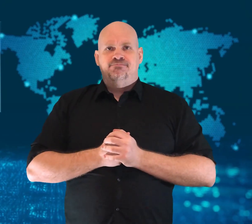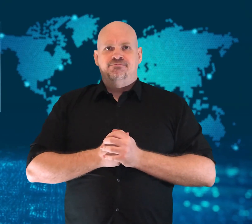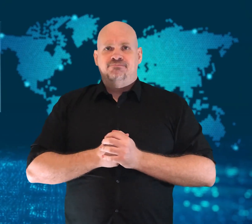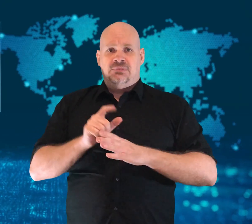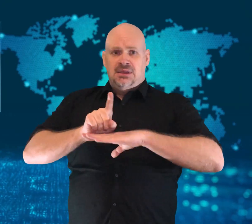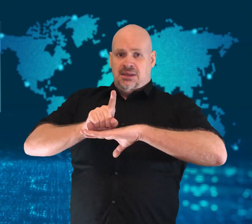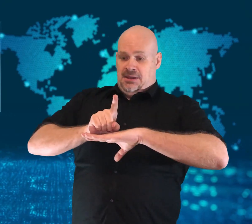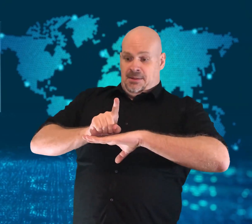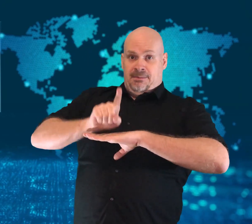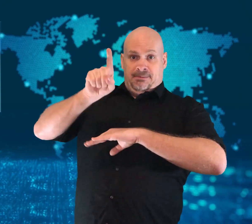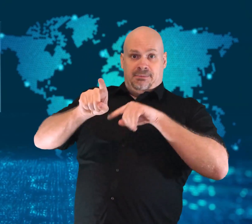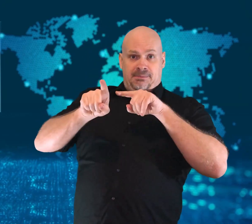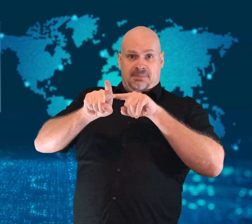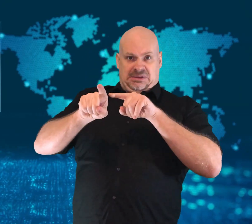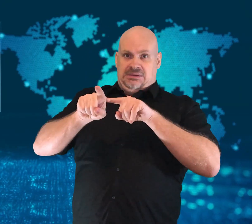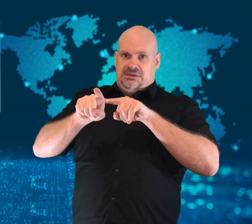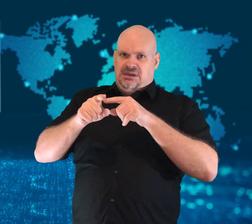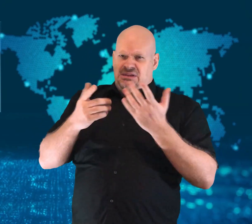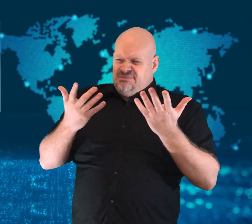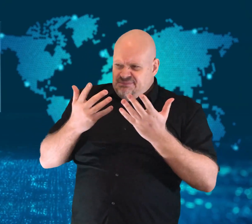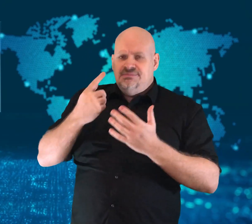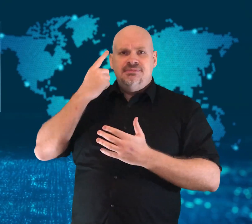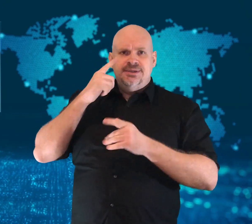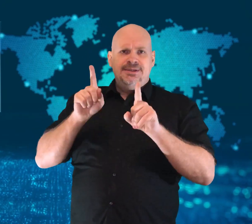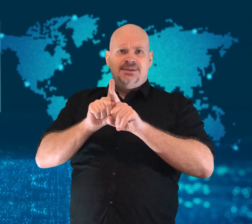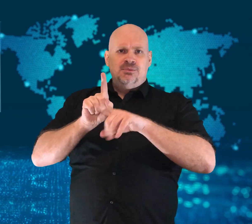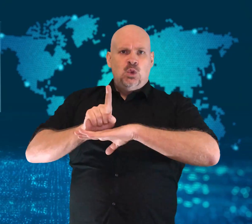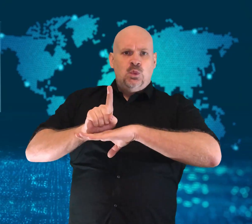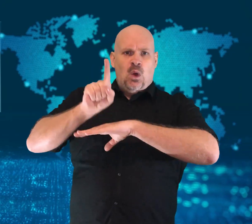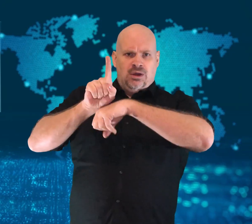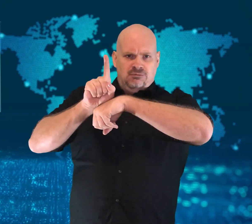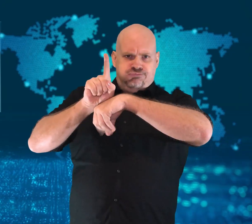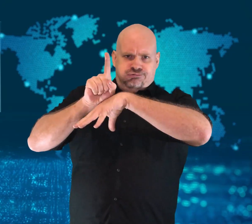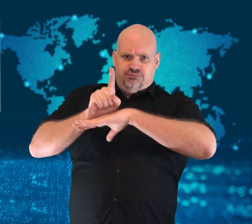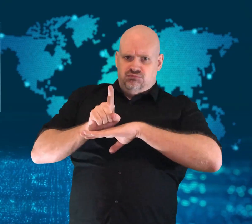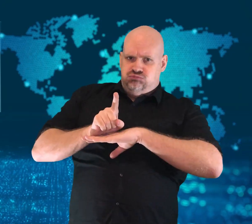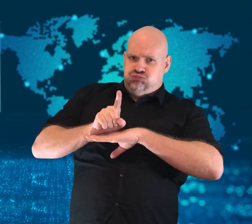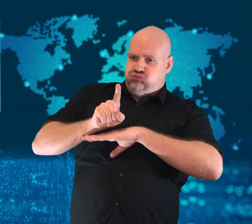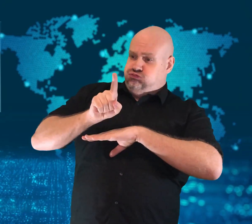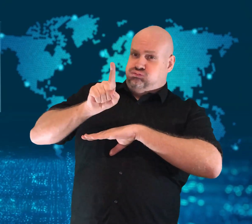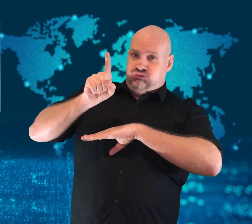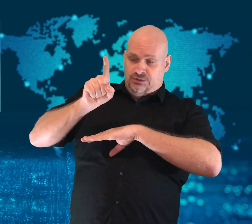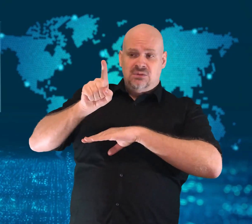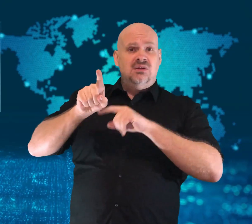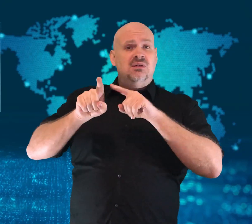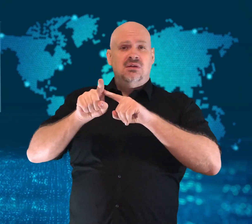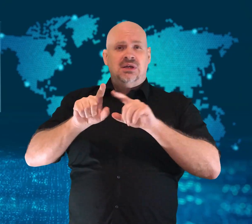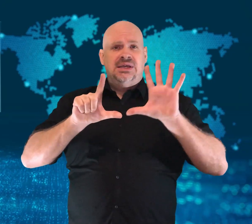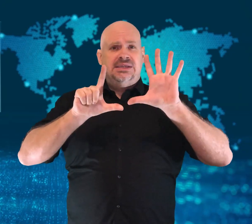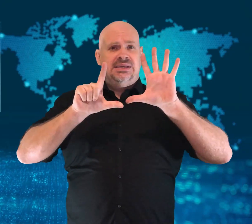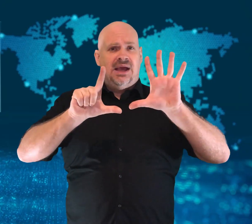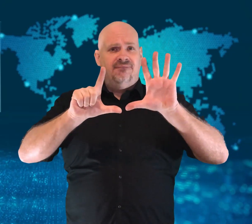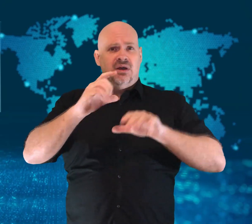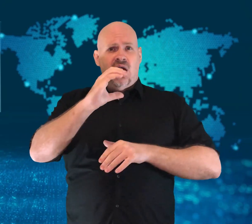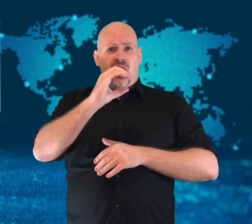The missiles appear to be a long-range rocket that traveled